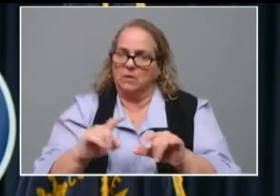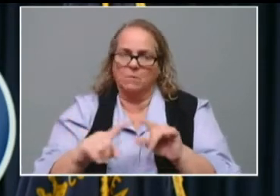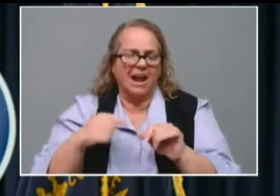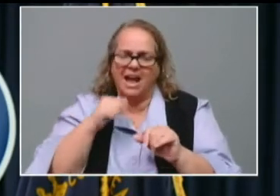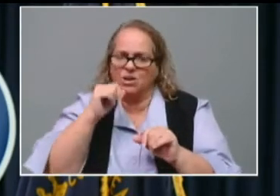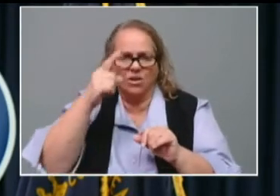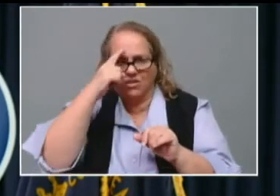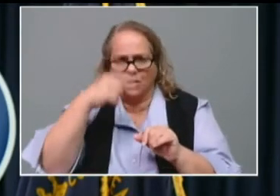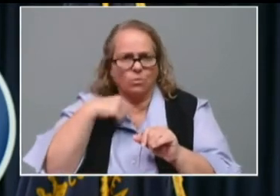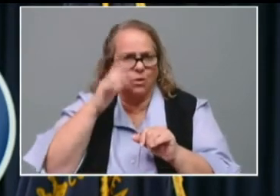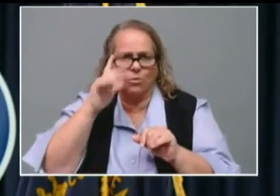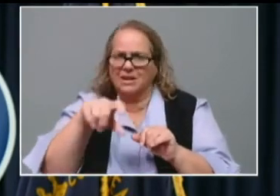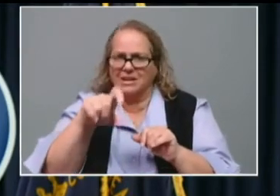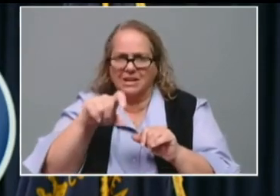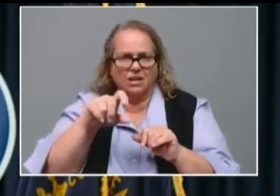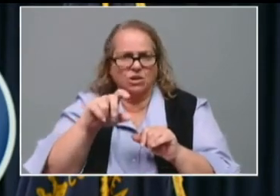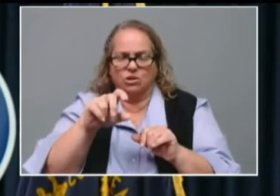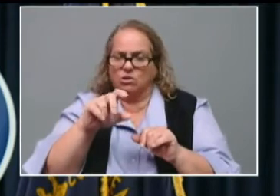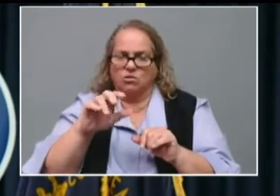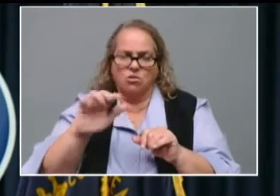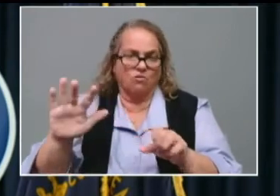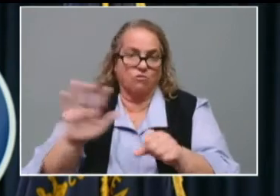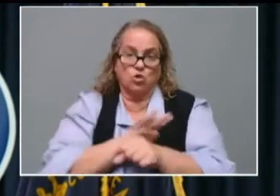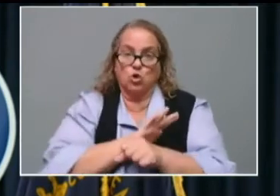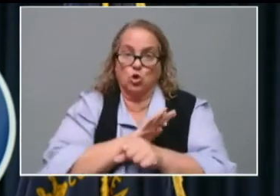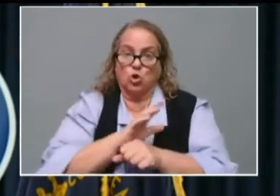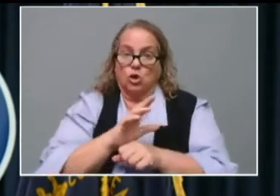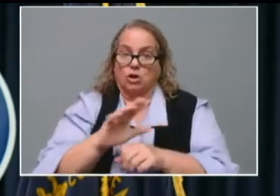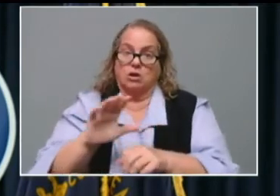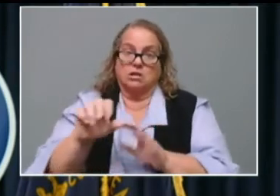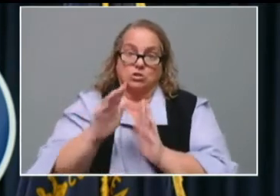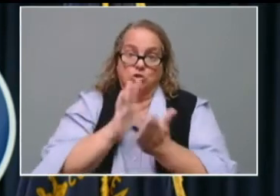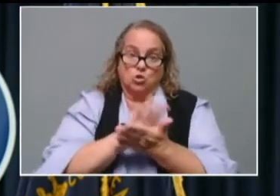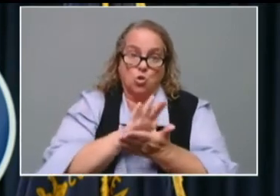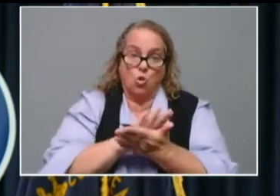entire school year, but also think about, we we know what, what holidays